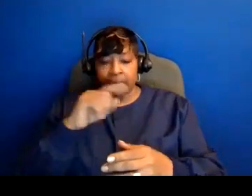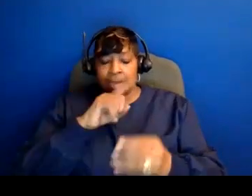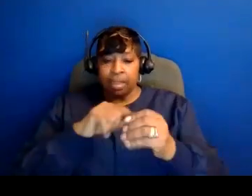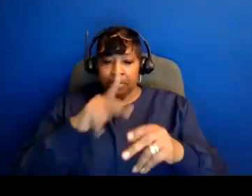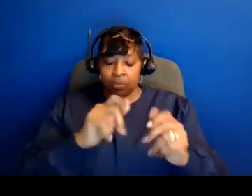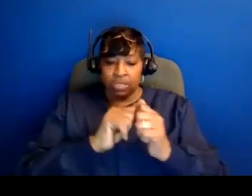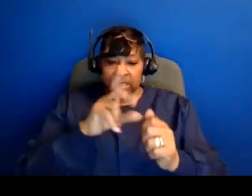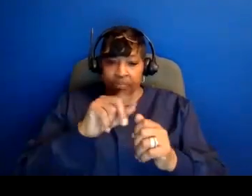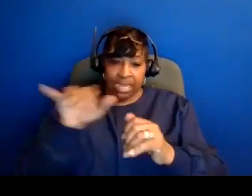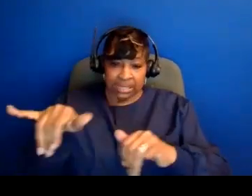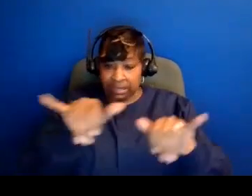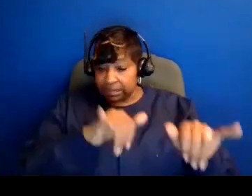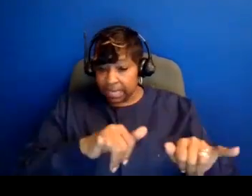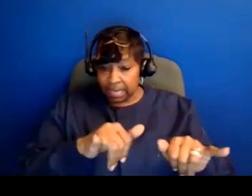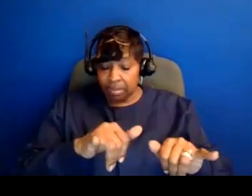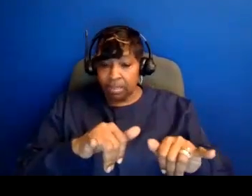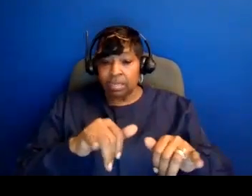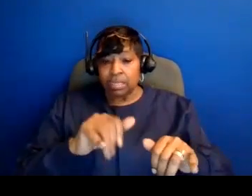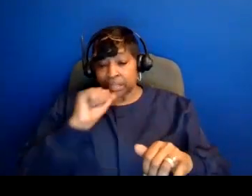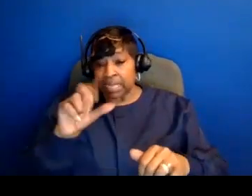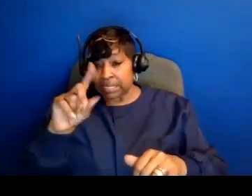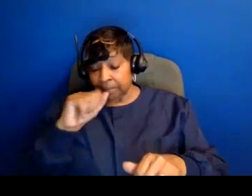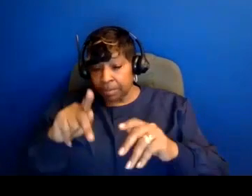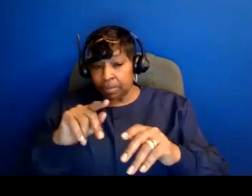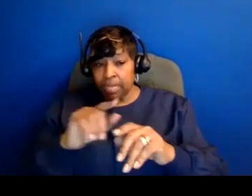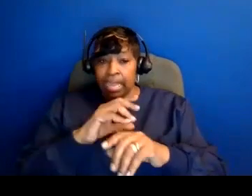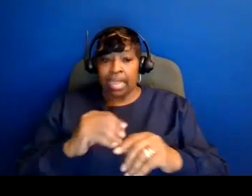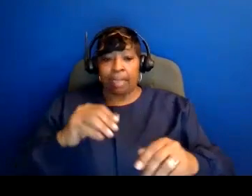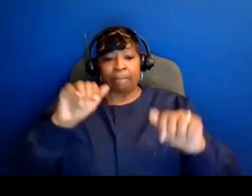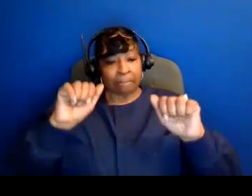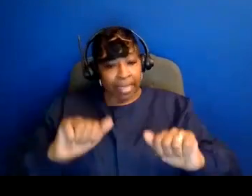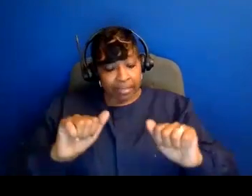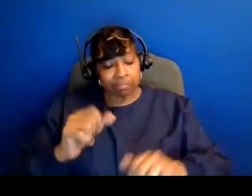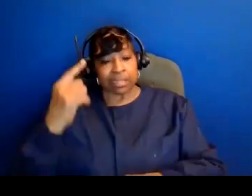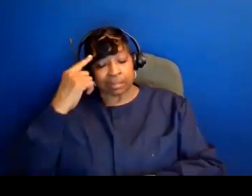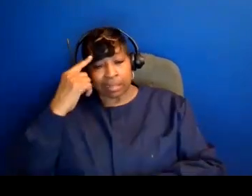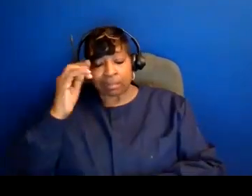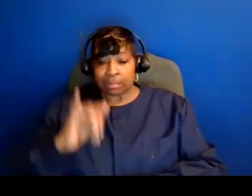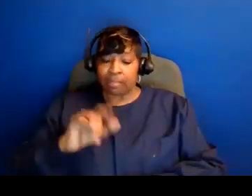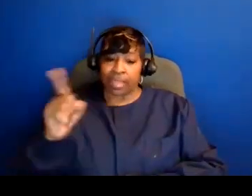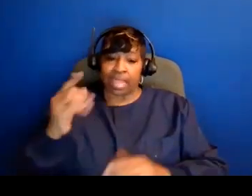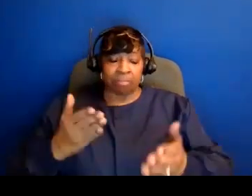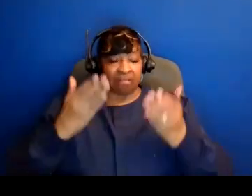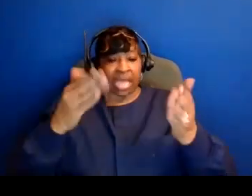lauravanpuymbrouck: 2.4% were principal of Conservatives, and finally, 2.4% score is truly low prejudice.